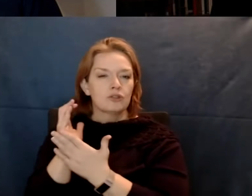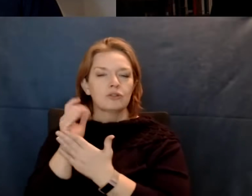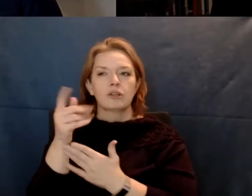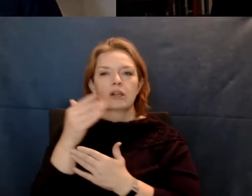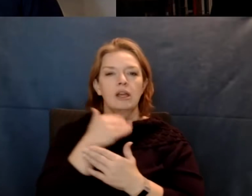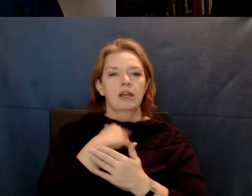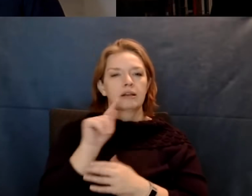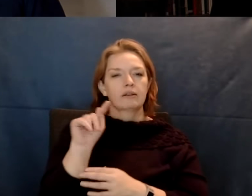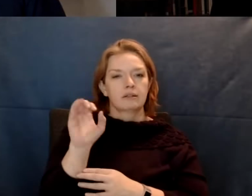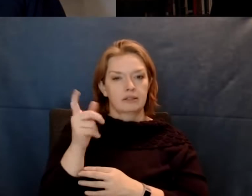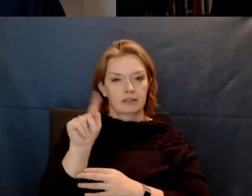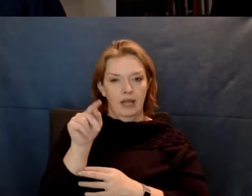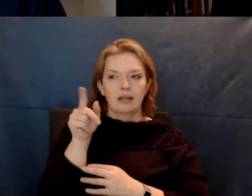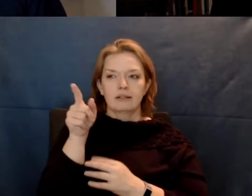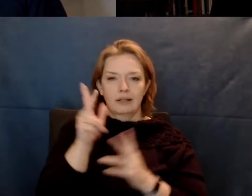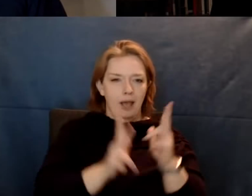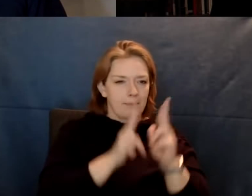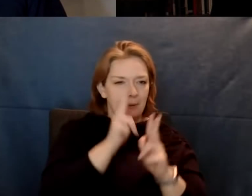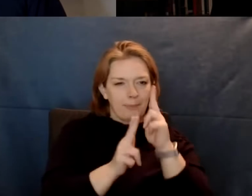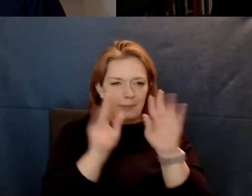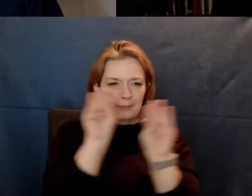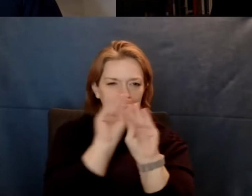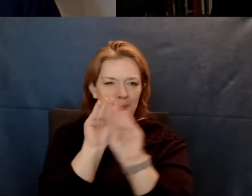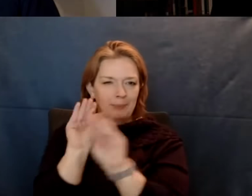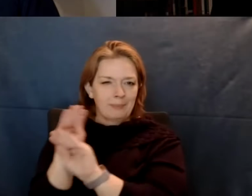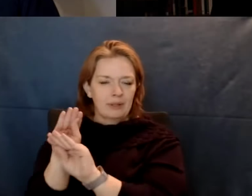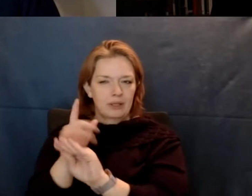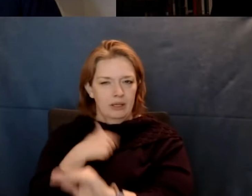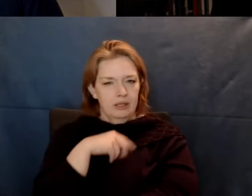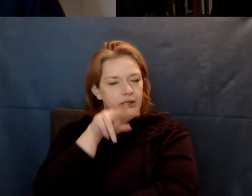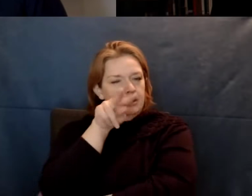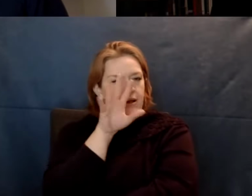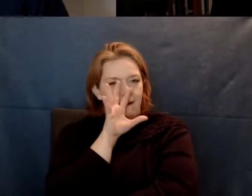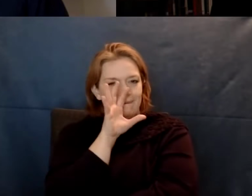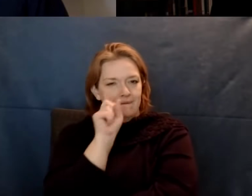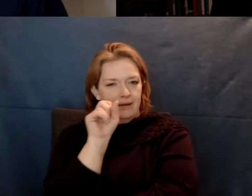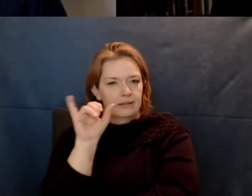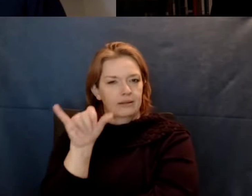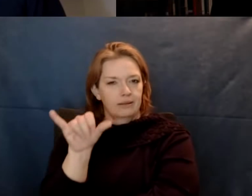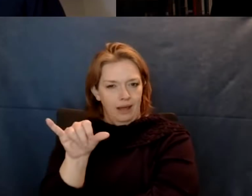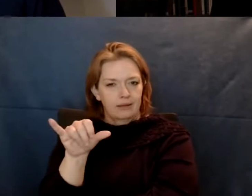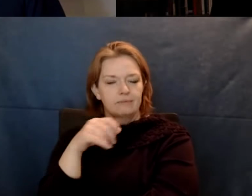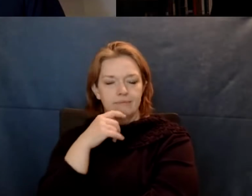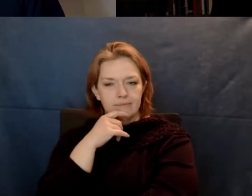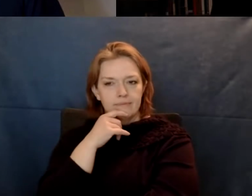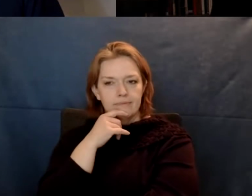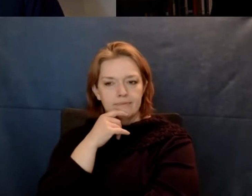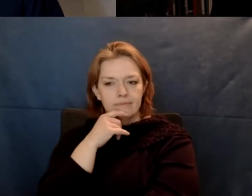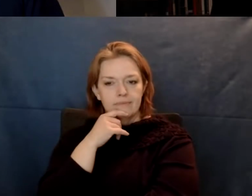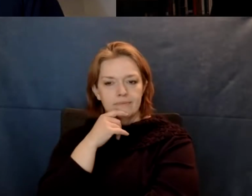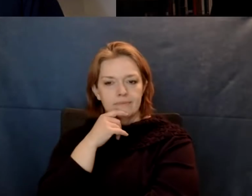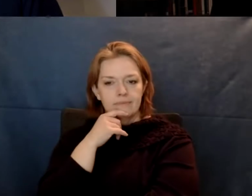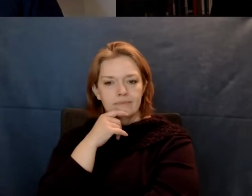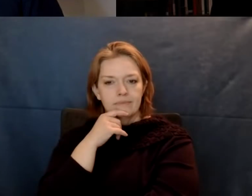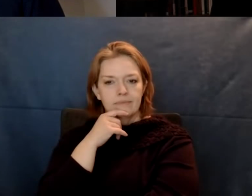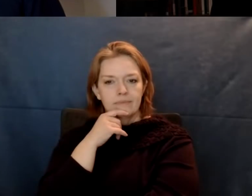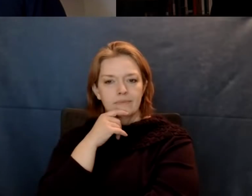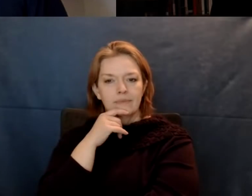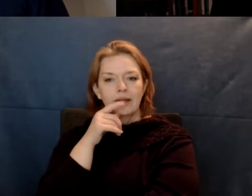I think it's, I think it's fascinating, he's doing some of the same things that I'm trying